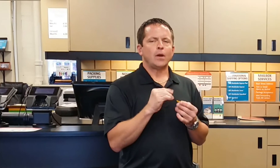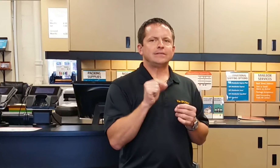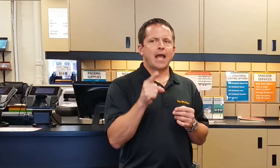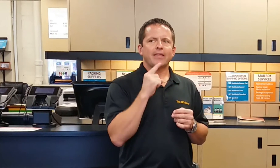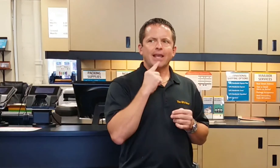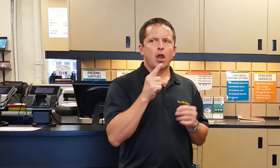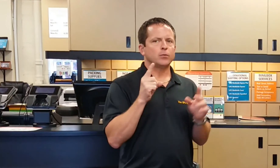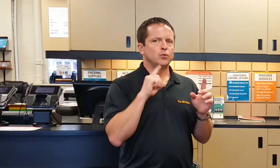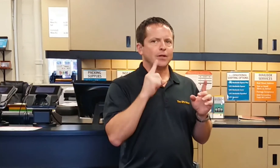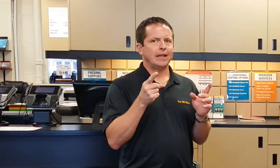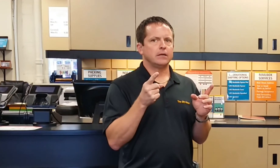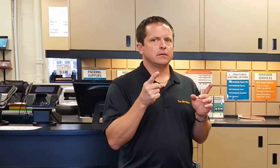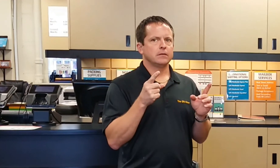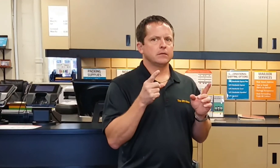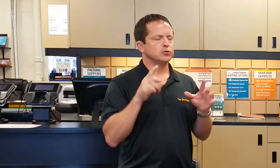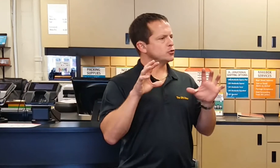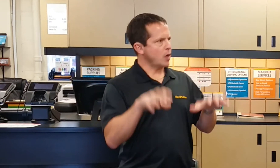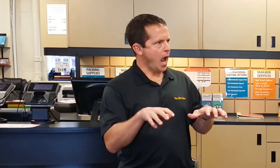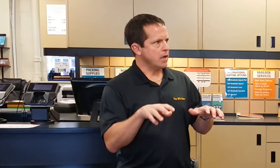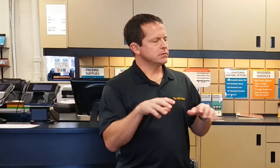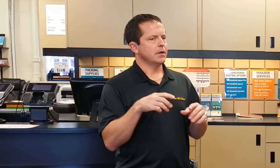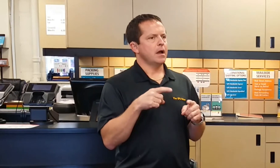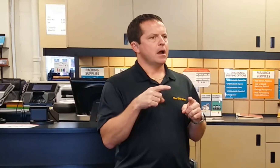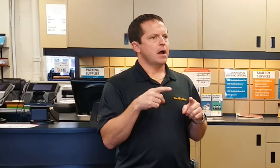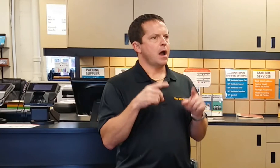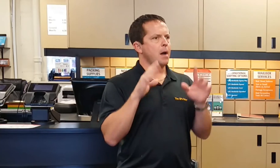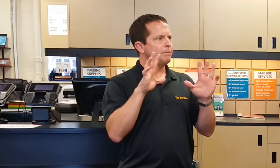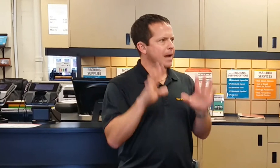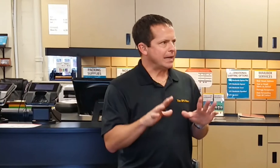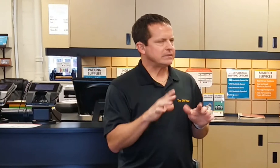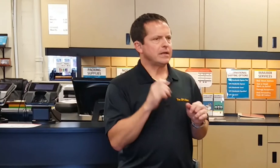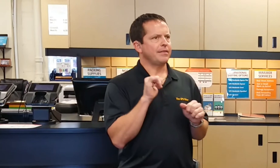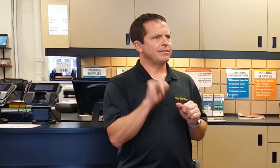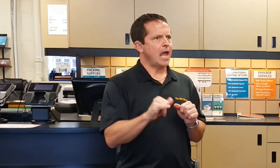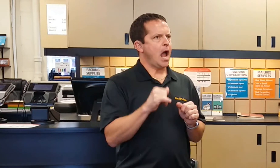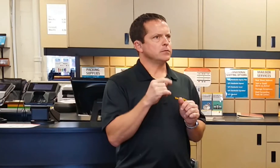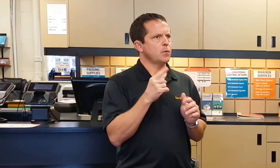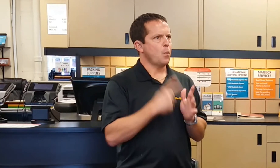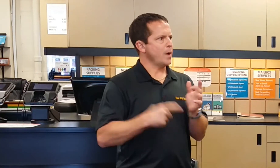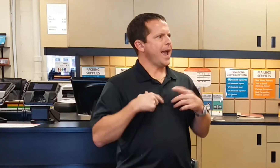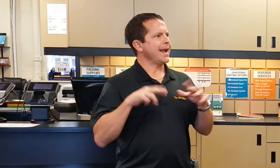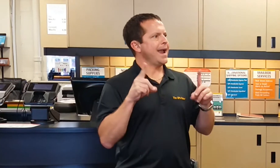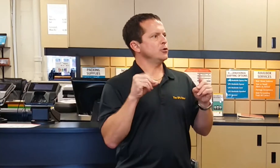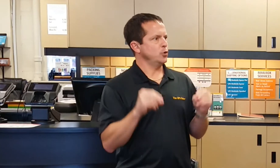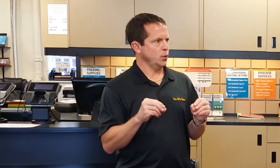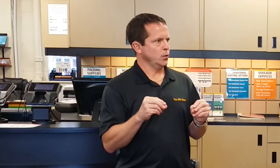A lot of them say that they're shocked and amazed that I can do it, and